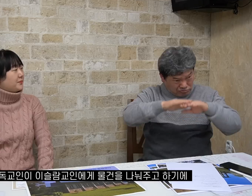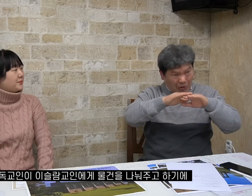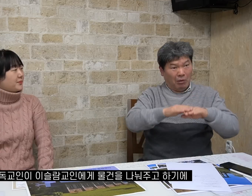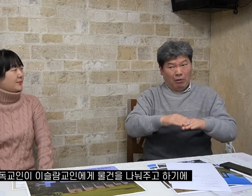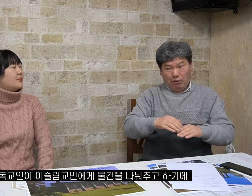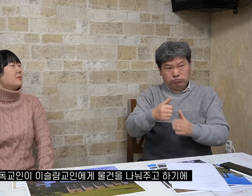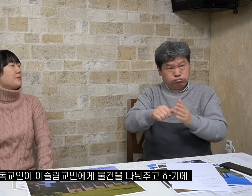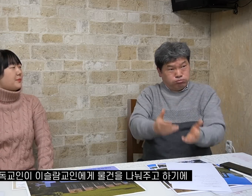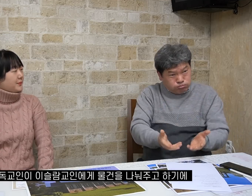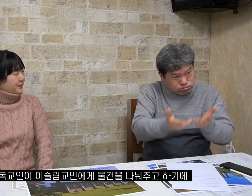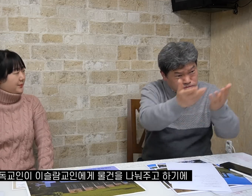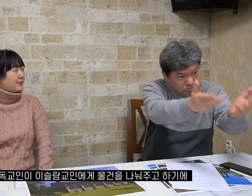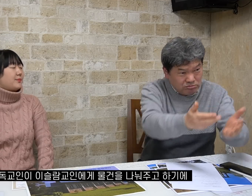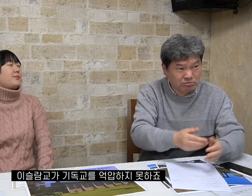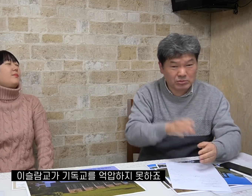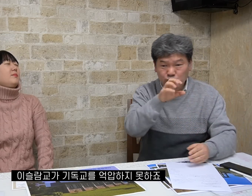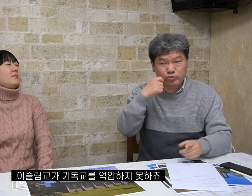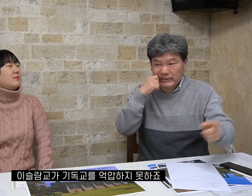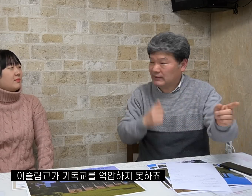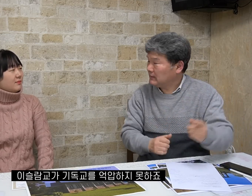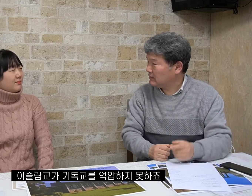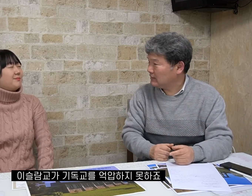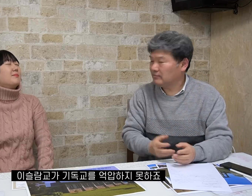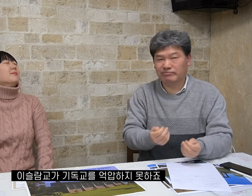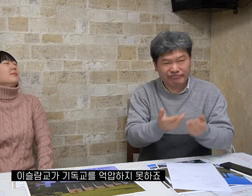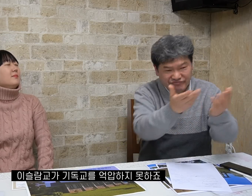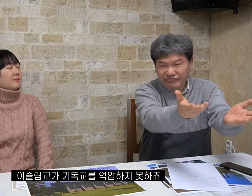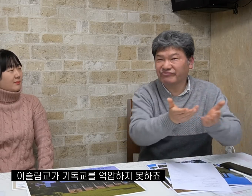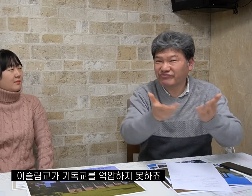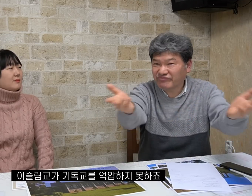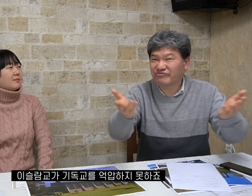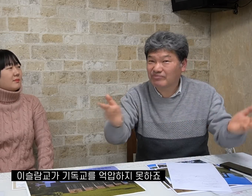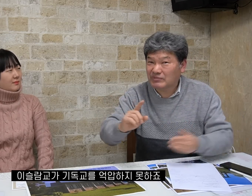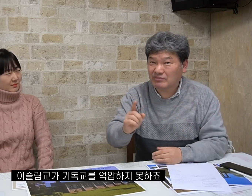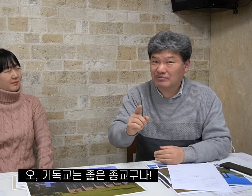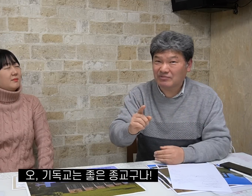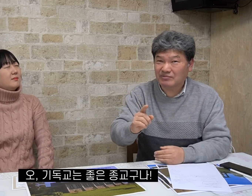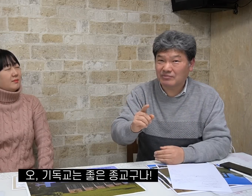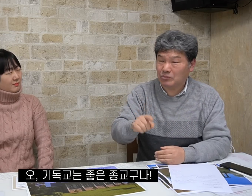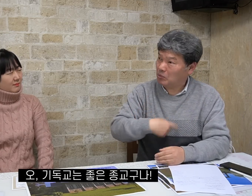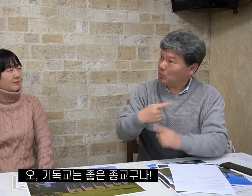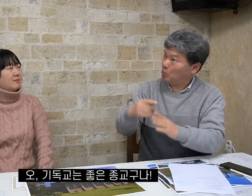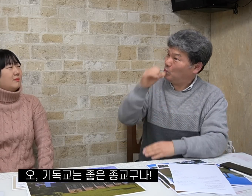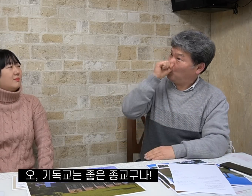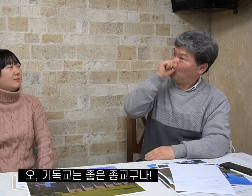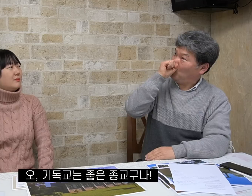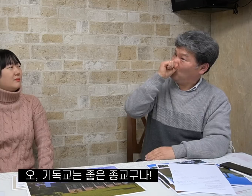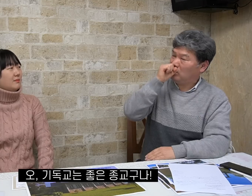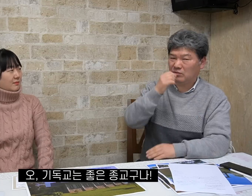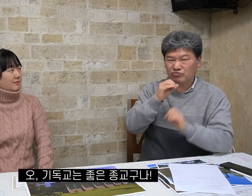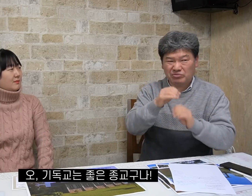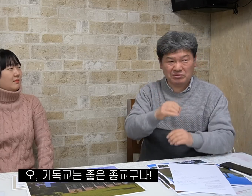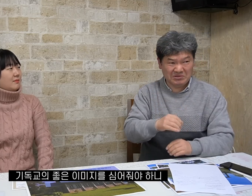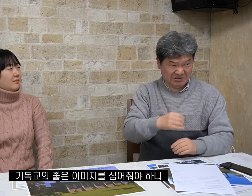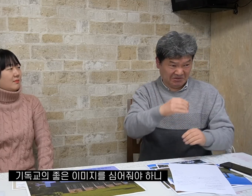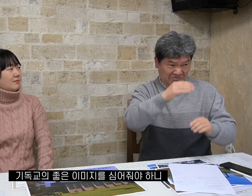Islam cannot oppress Christianity because Christians give things to Muslims. Oh, Christianity is a good religion!